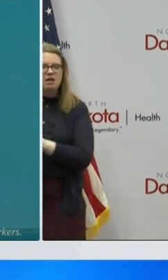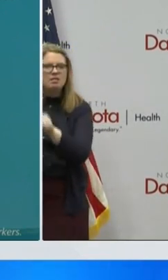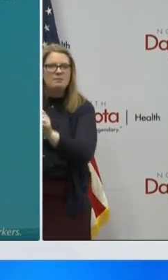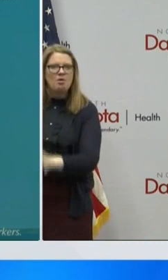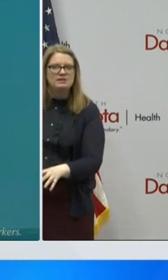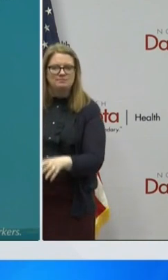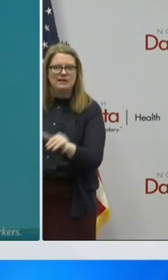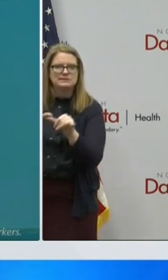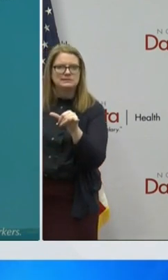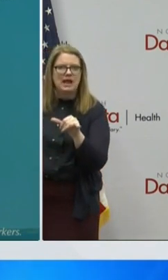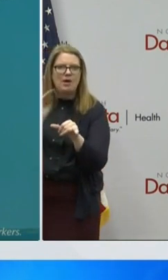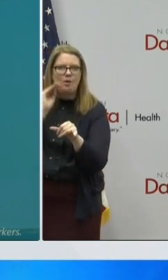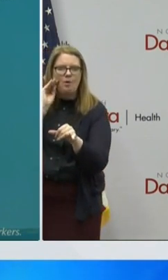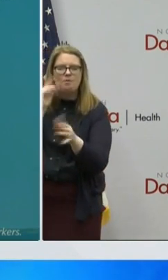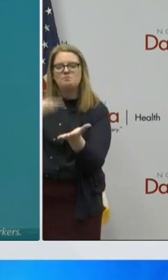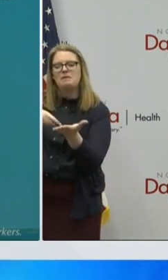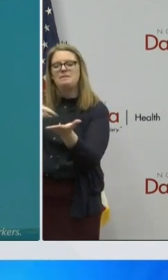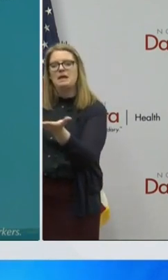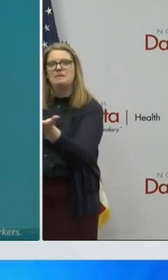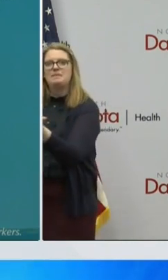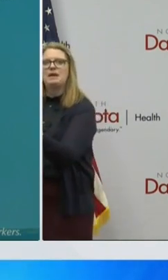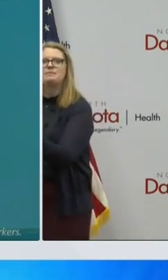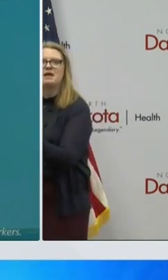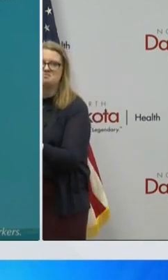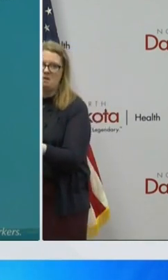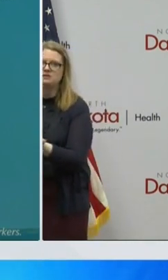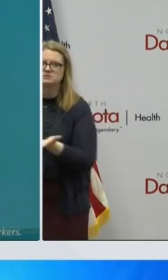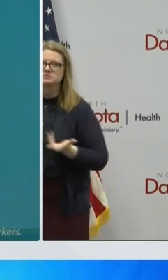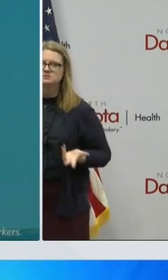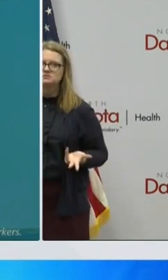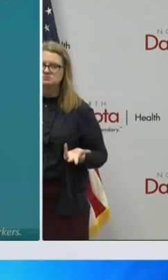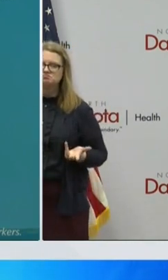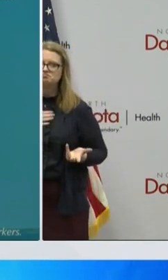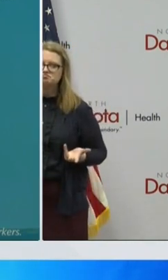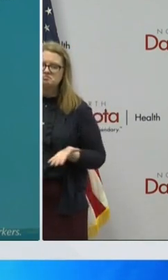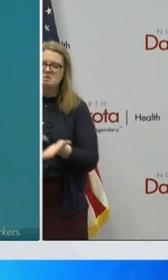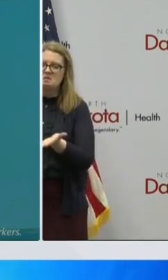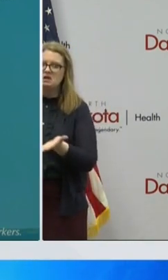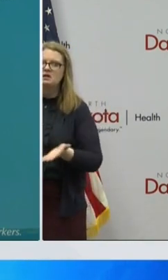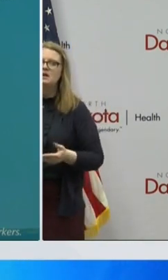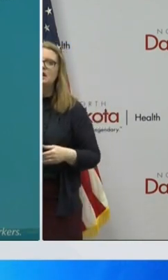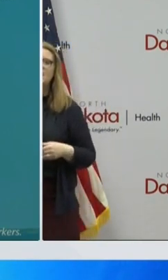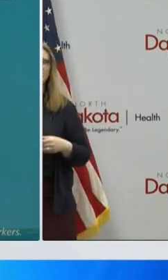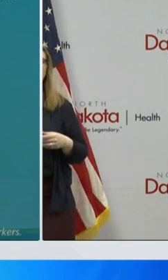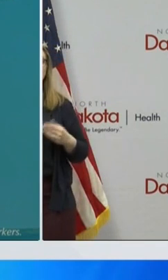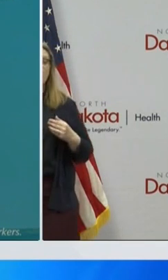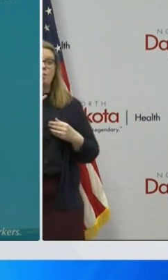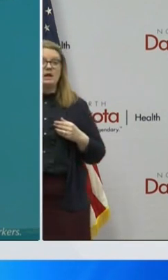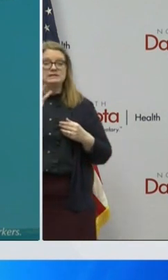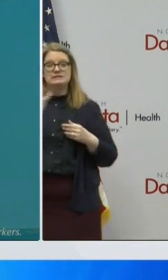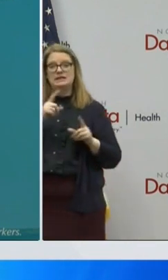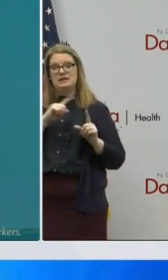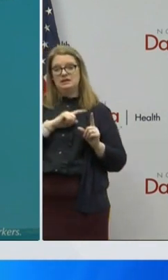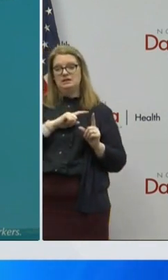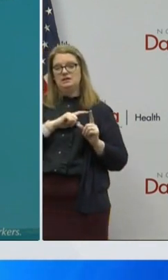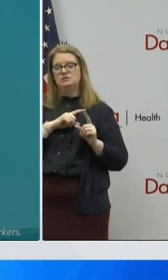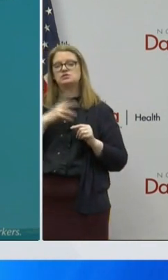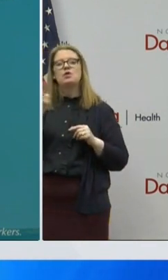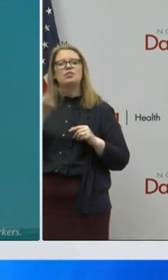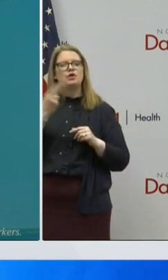THEY'RE DOING AN INTENSIVE CLEANING AND DISINFECTING OF THE PLANT AND THEY ARE PAYING THE EMPLOYEES DURING THE TWO WEEK